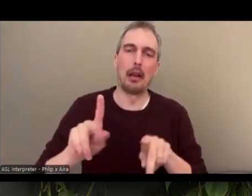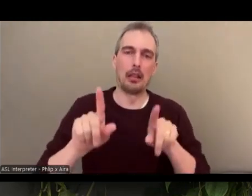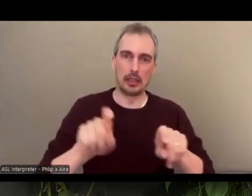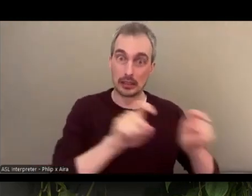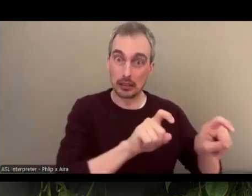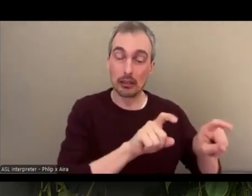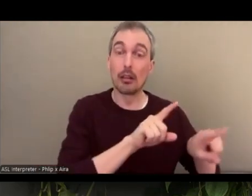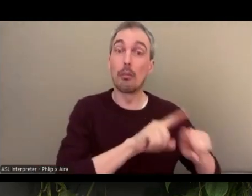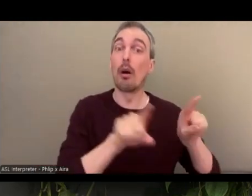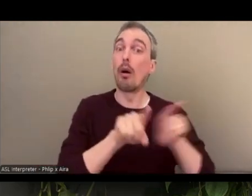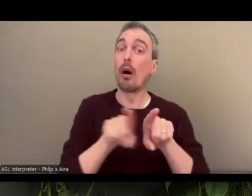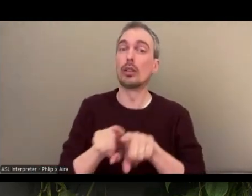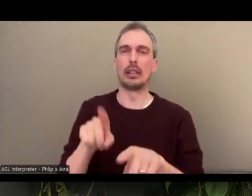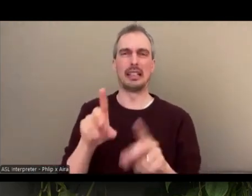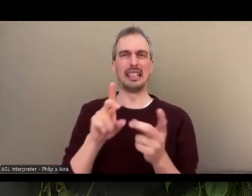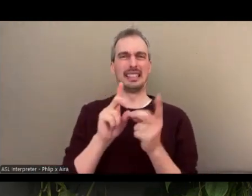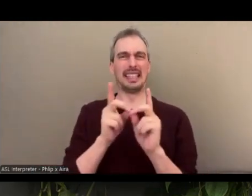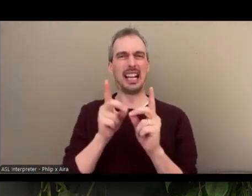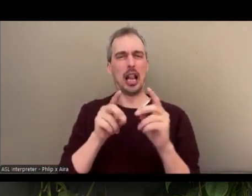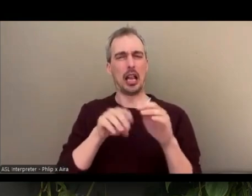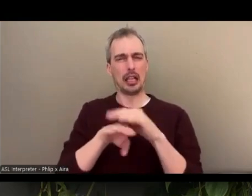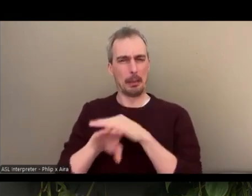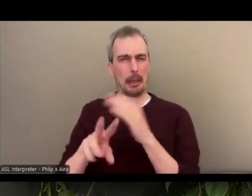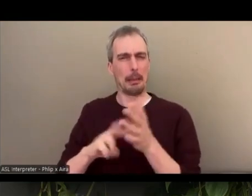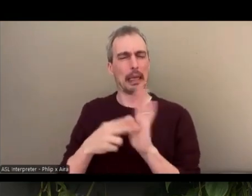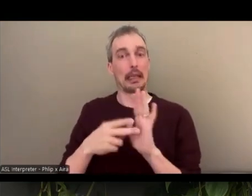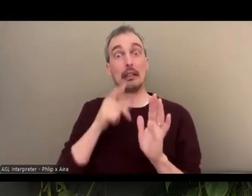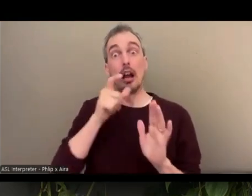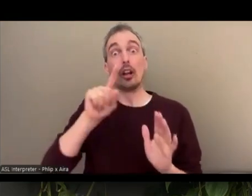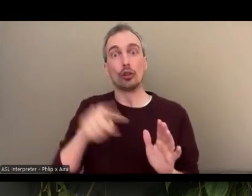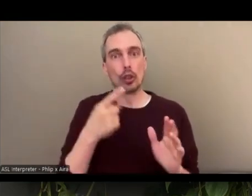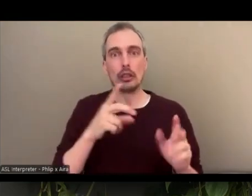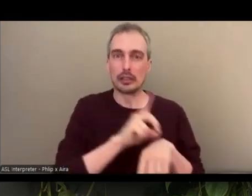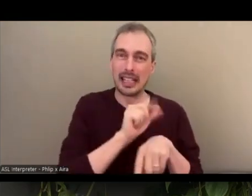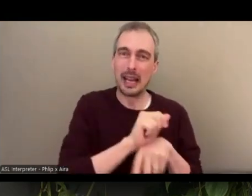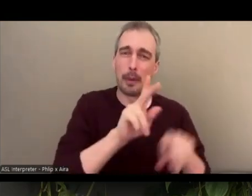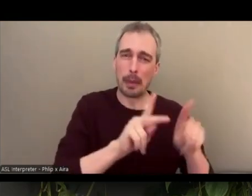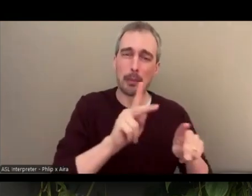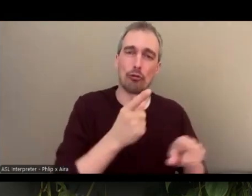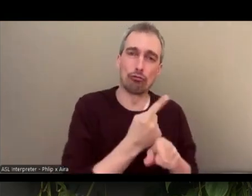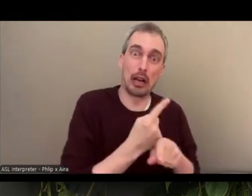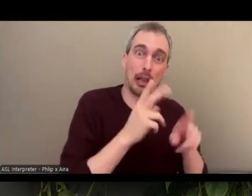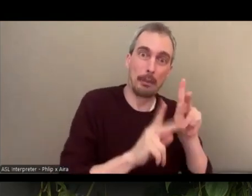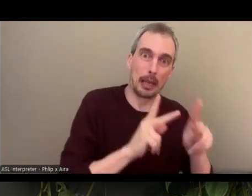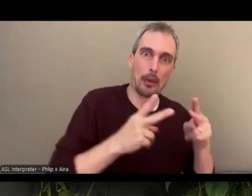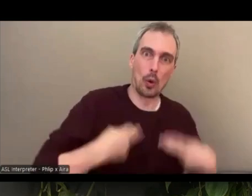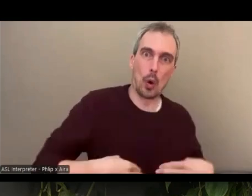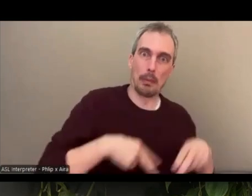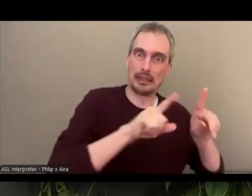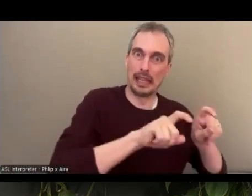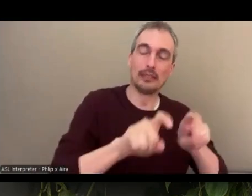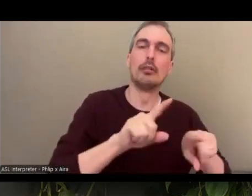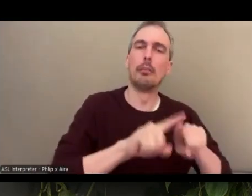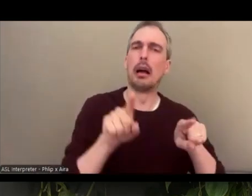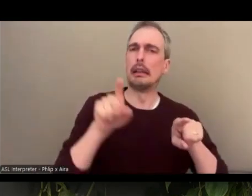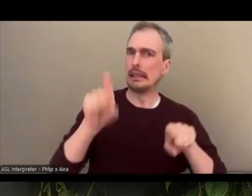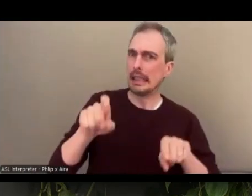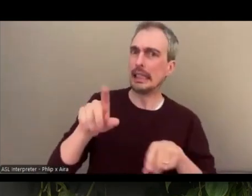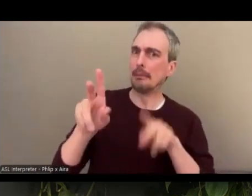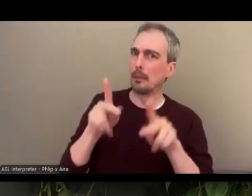always include skilled auditors as well. That said, it's not enough to get an audit, no matter how thorough or high